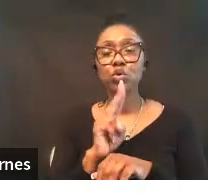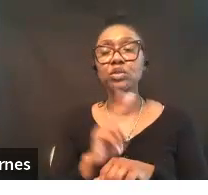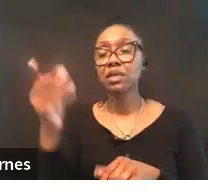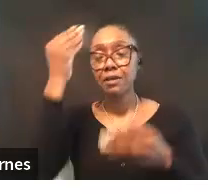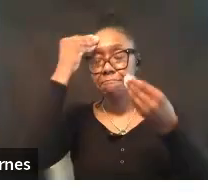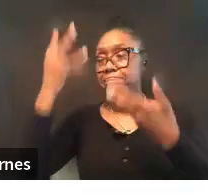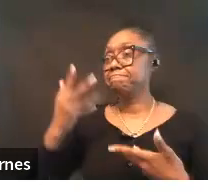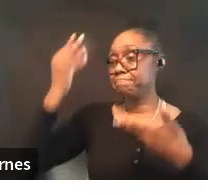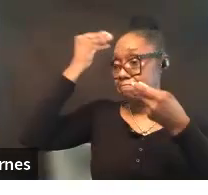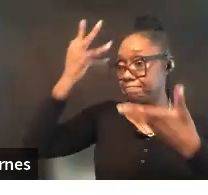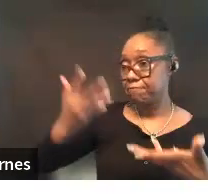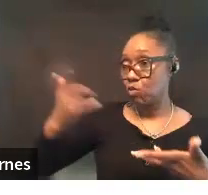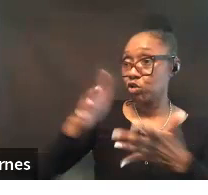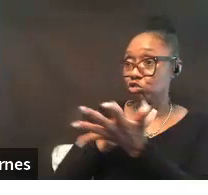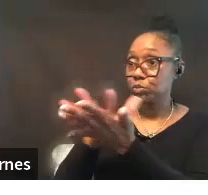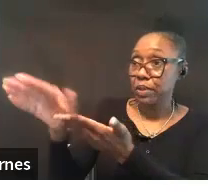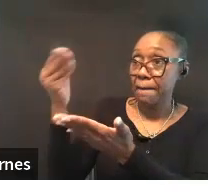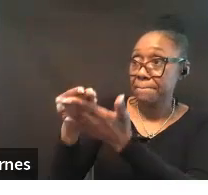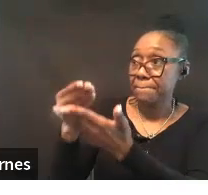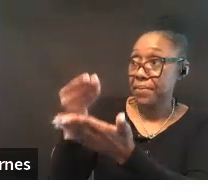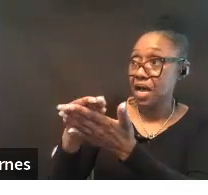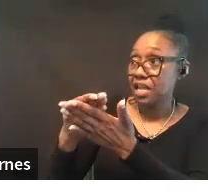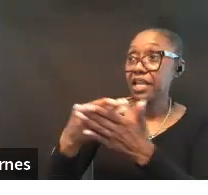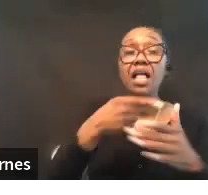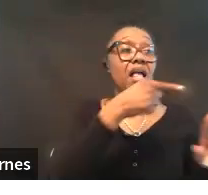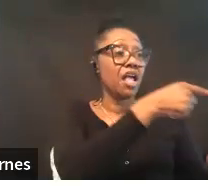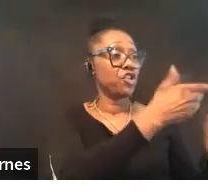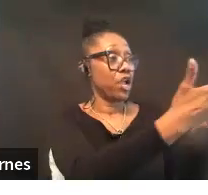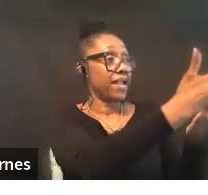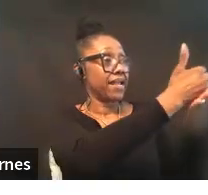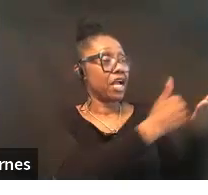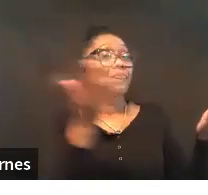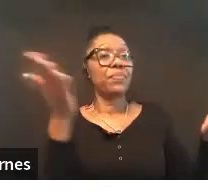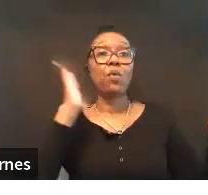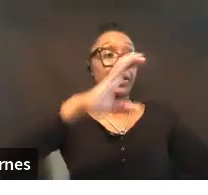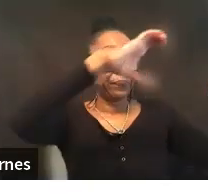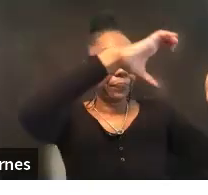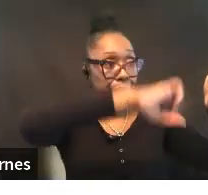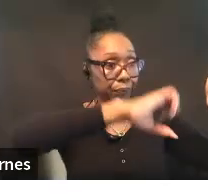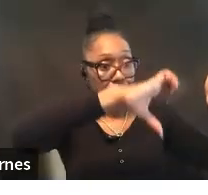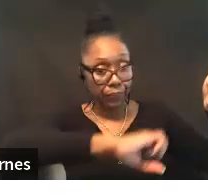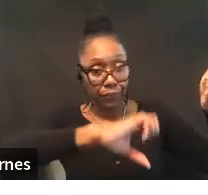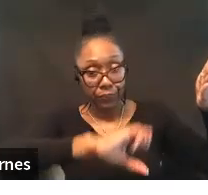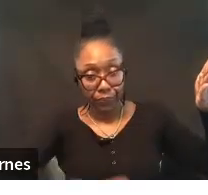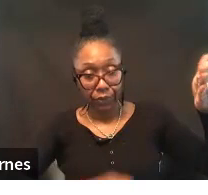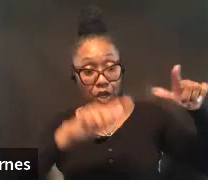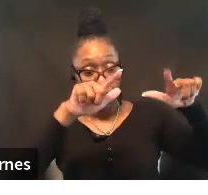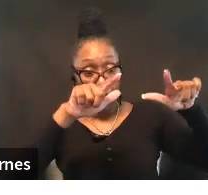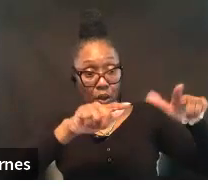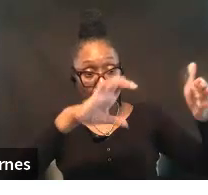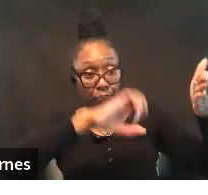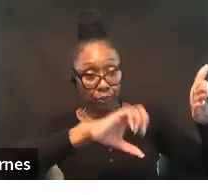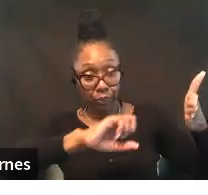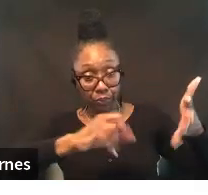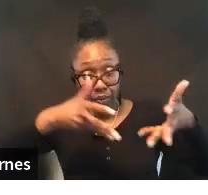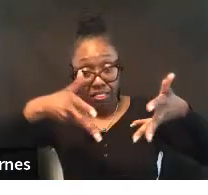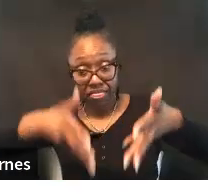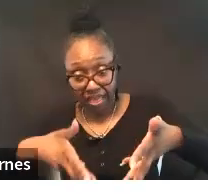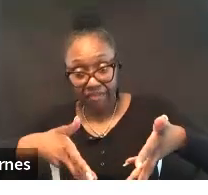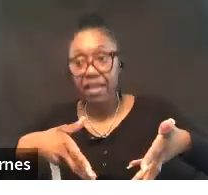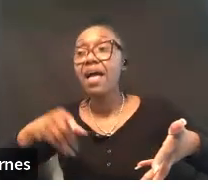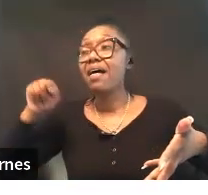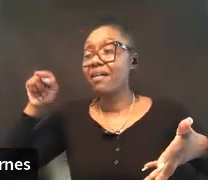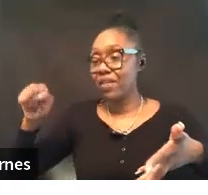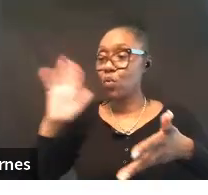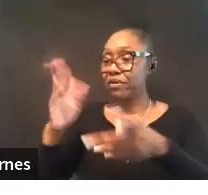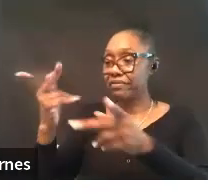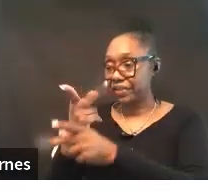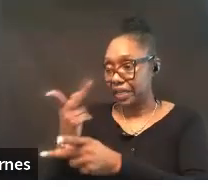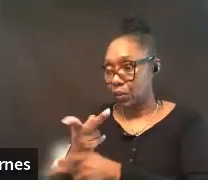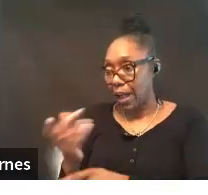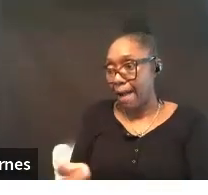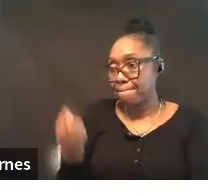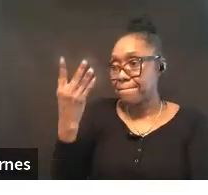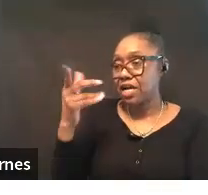That's social security, and, is a person they have, the more accountable income, the greater amount of SSI that the individual is, is going to receive.